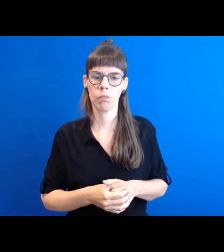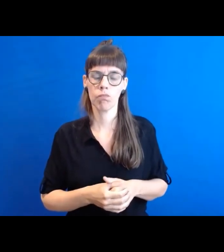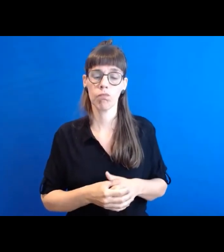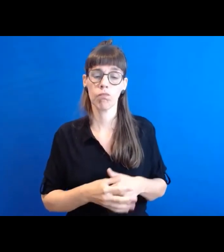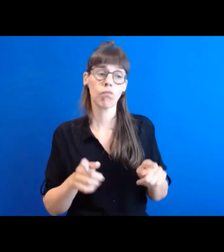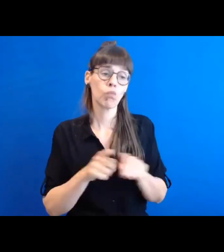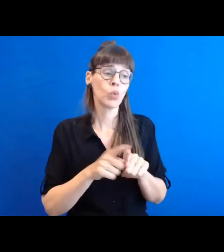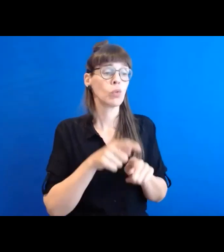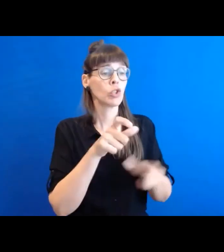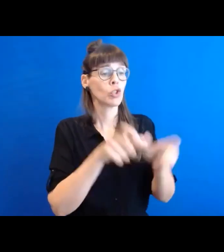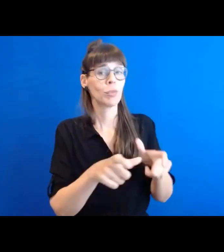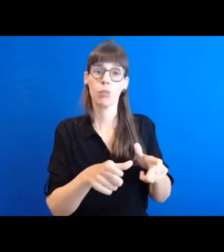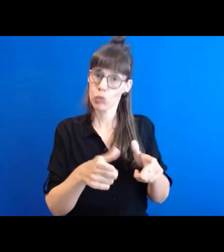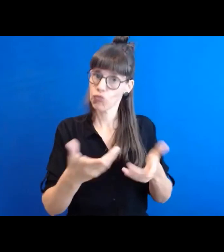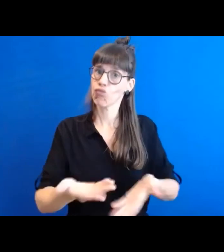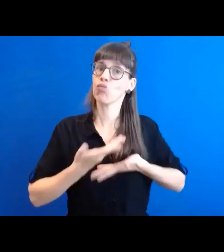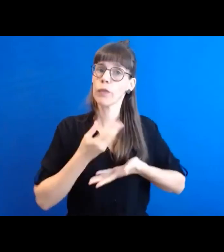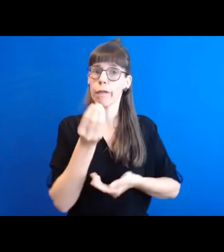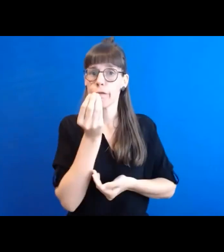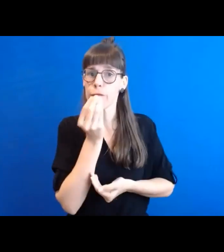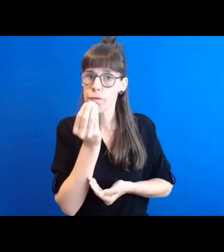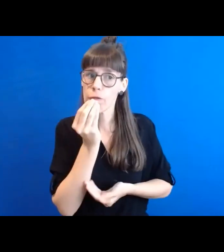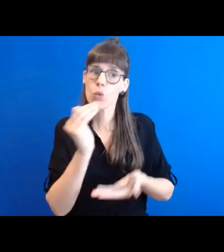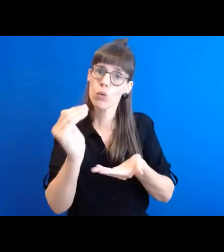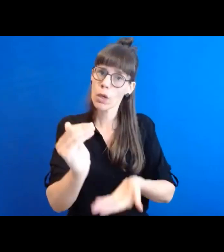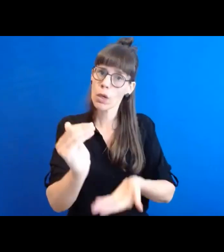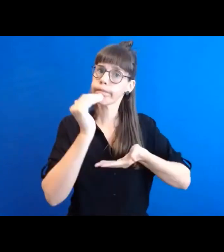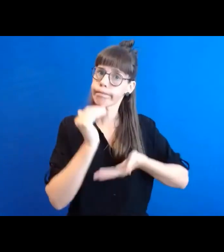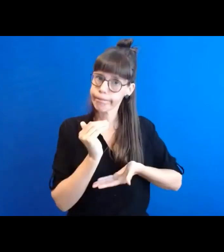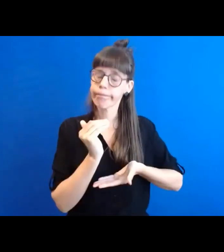. They also were able